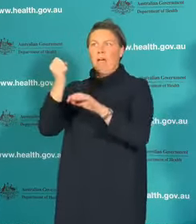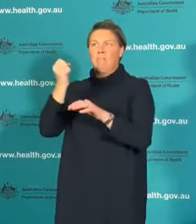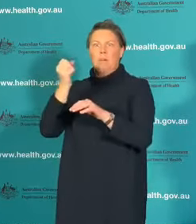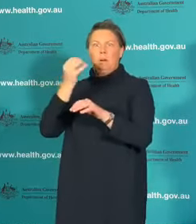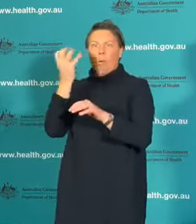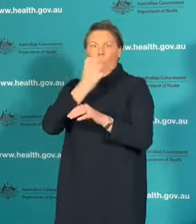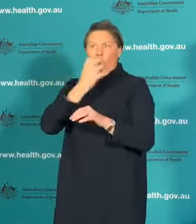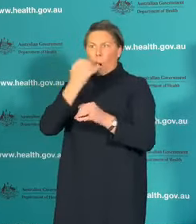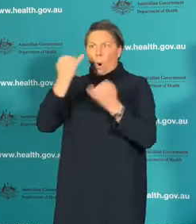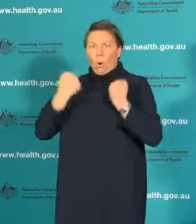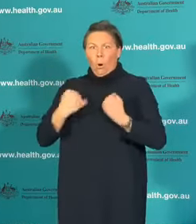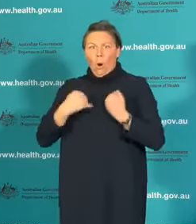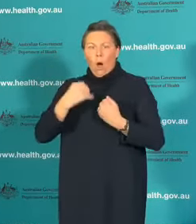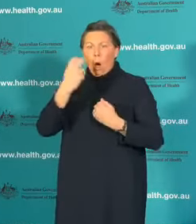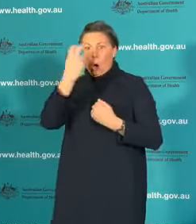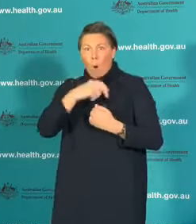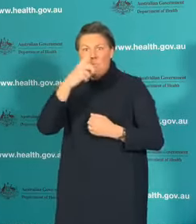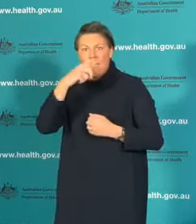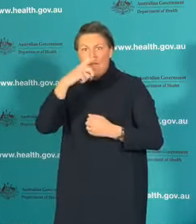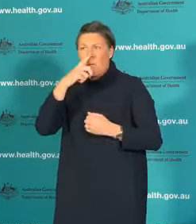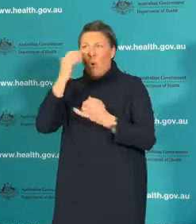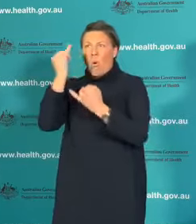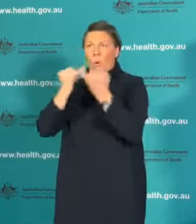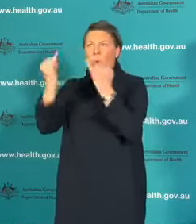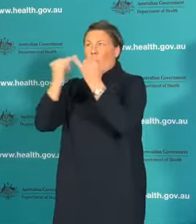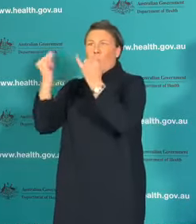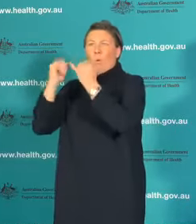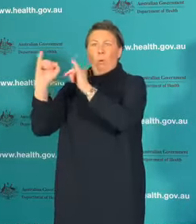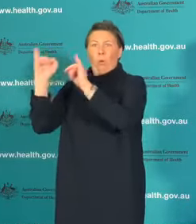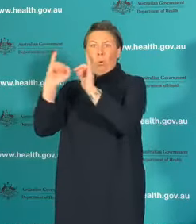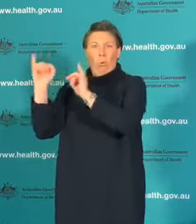So I'm not sure if people can hear the question but the question is report that the Aged Care Commission